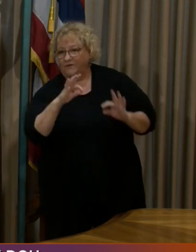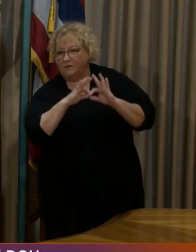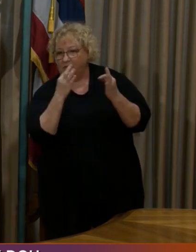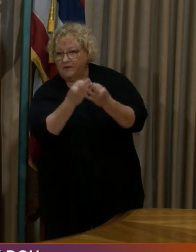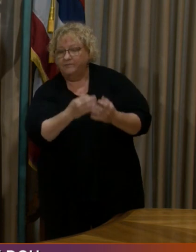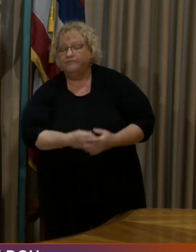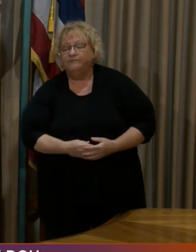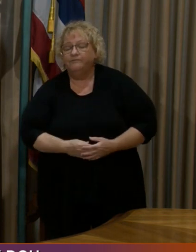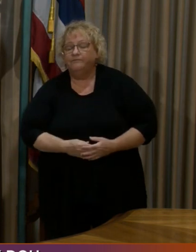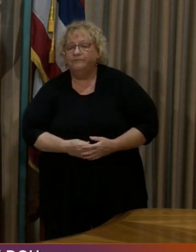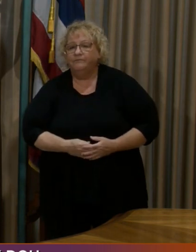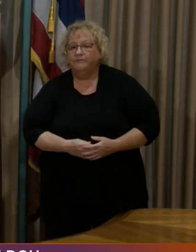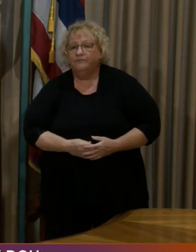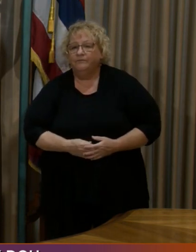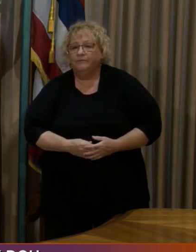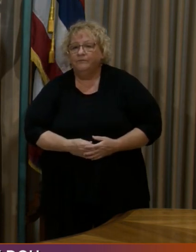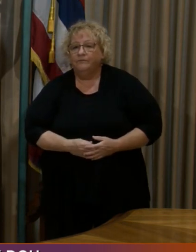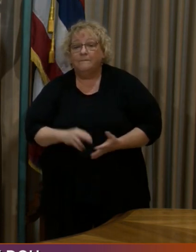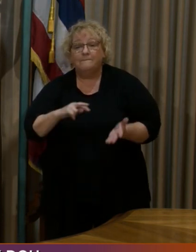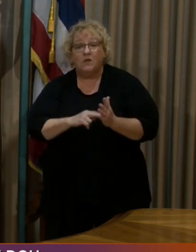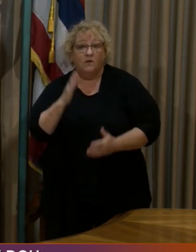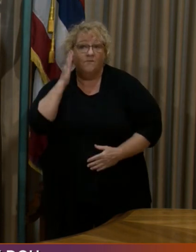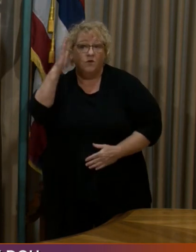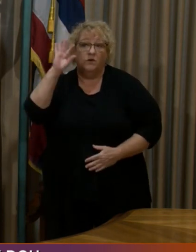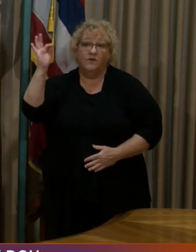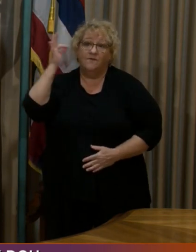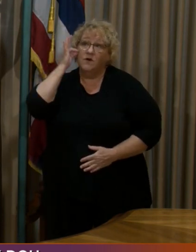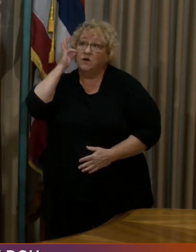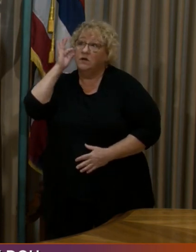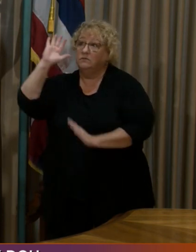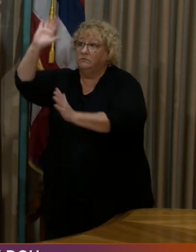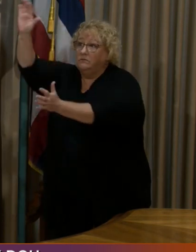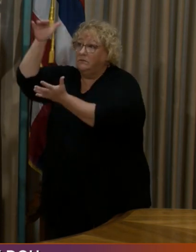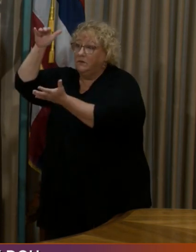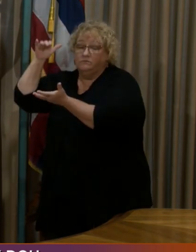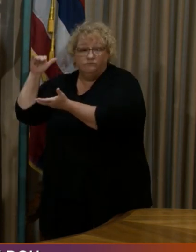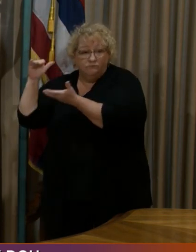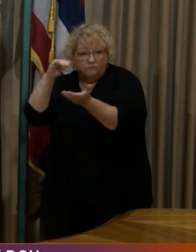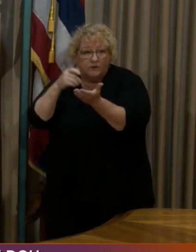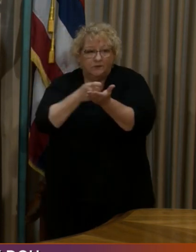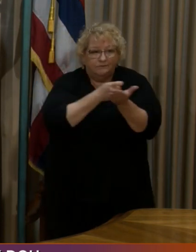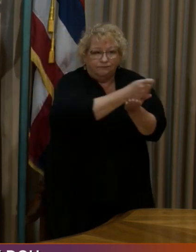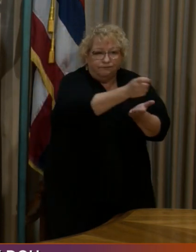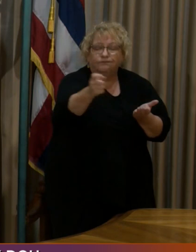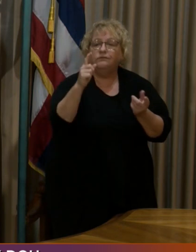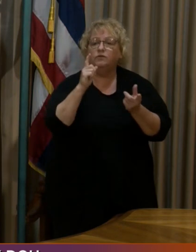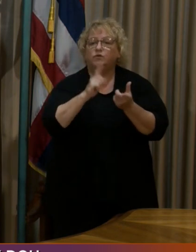THAN 33 MILLION DOLLARS IN ADDITIONAL EBT BENEFITS TO SUPPORT THEM. THIS MEANS THAT MORE FUNDING